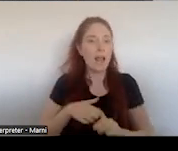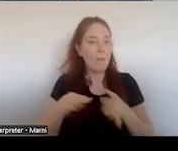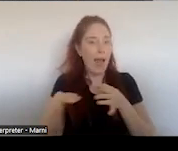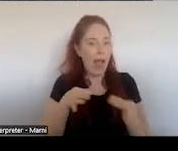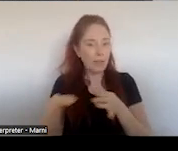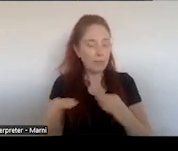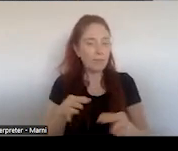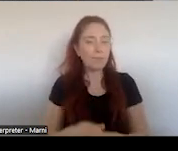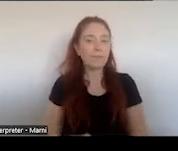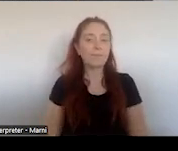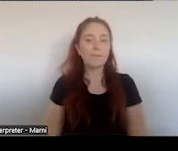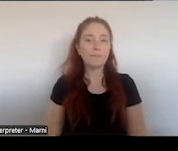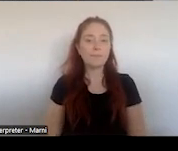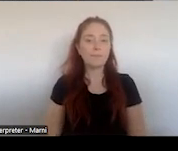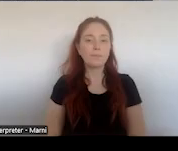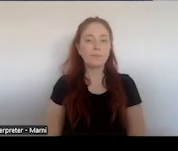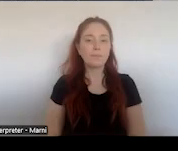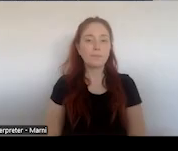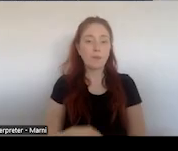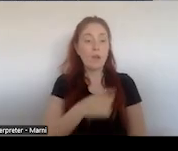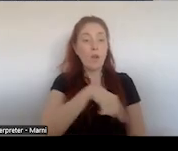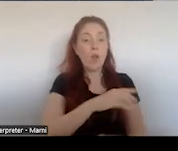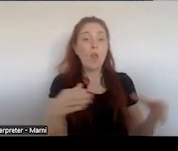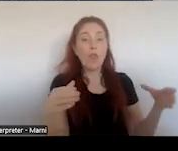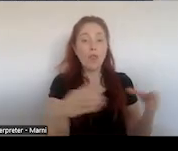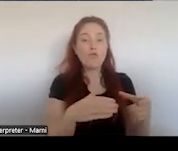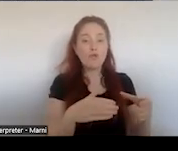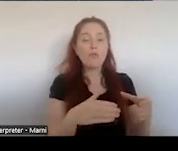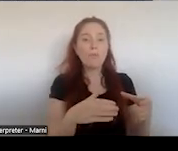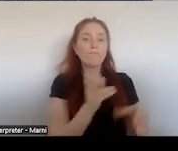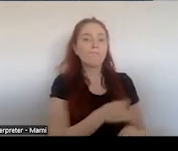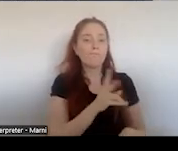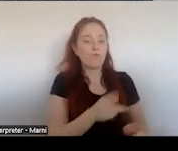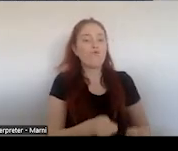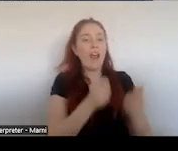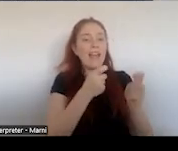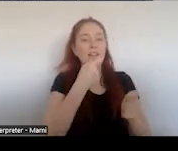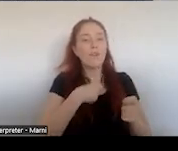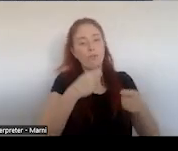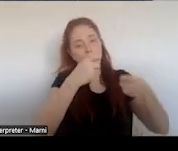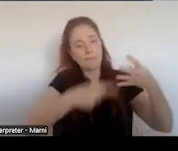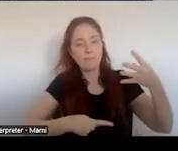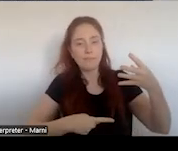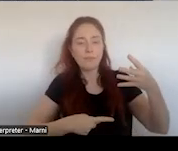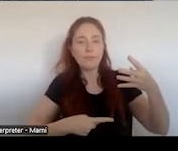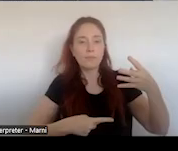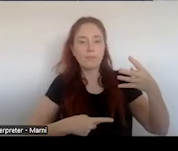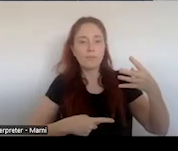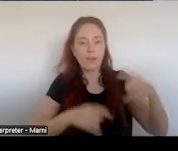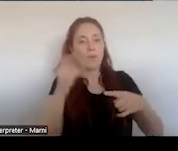the working group identified a couple of key things that you will see throughout the plan.